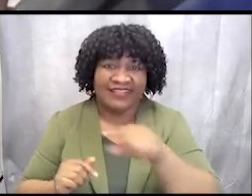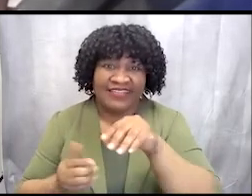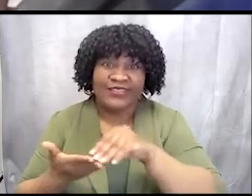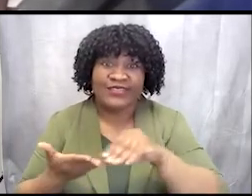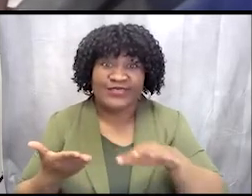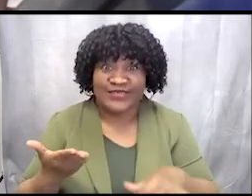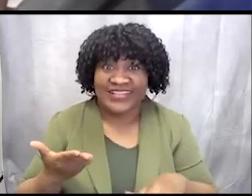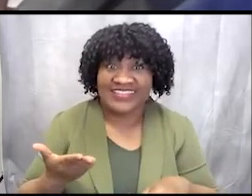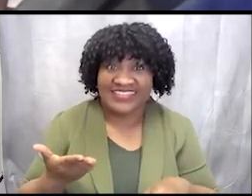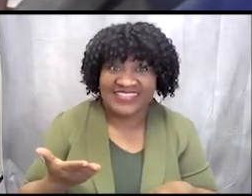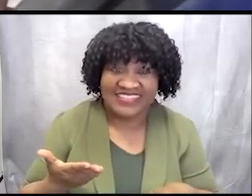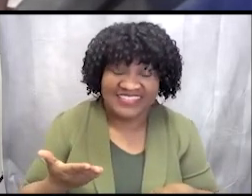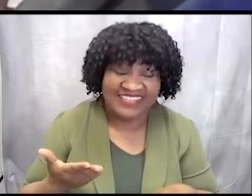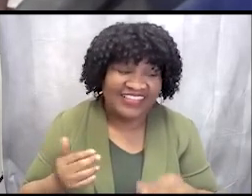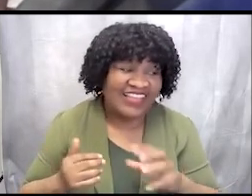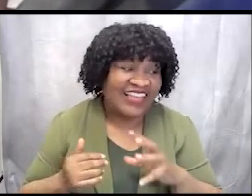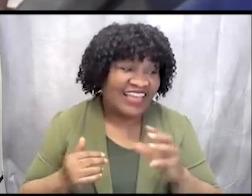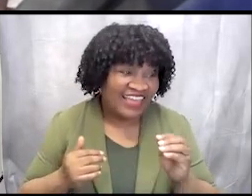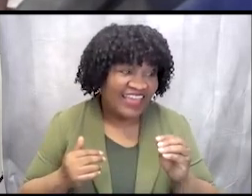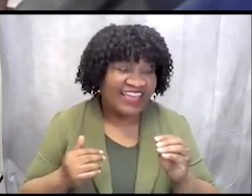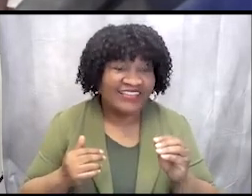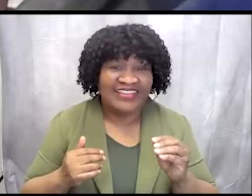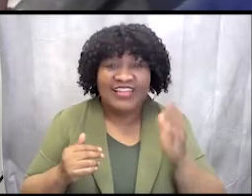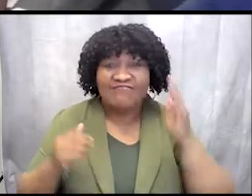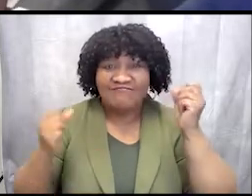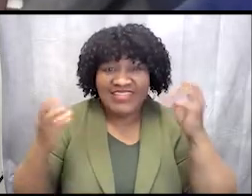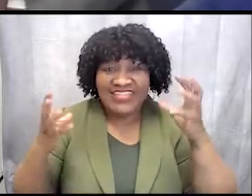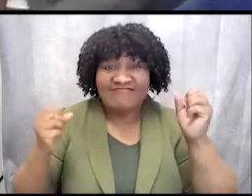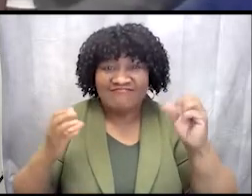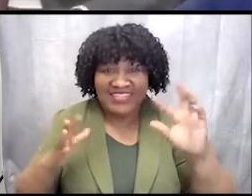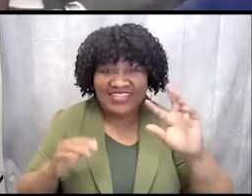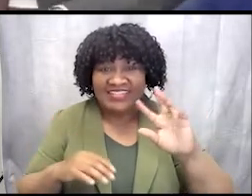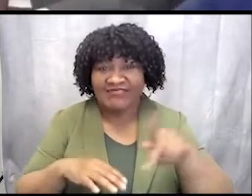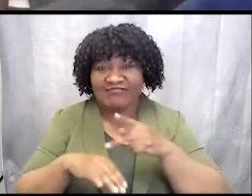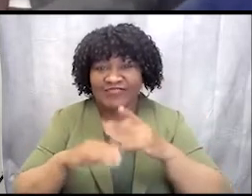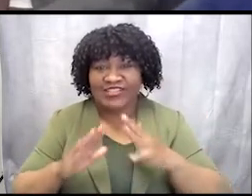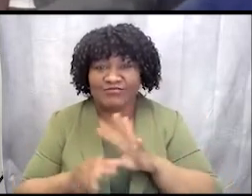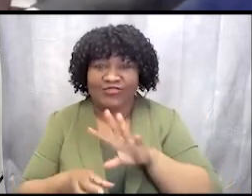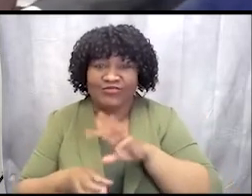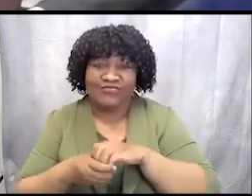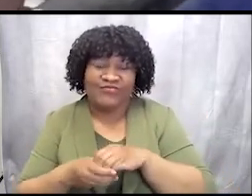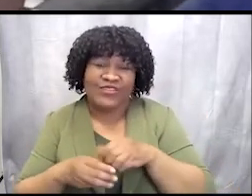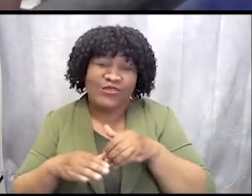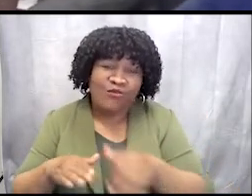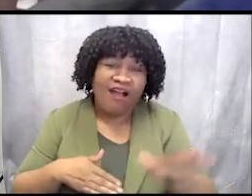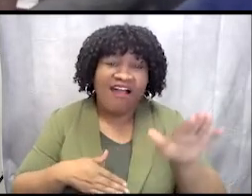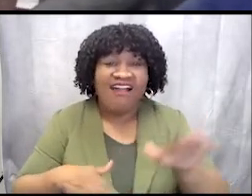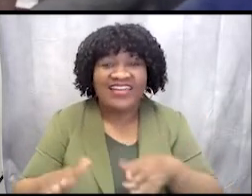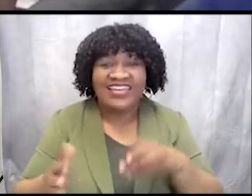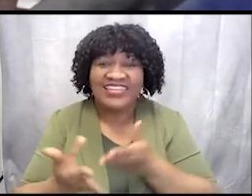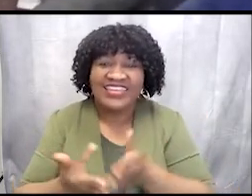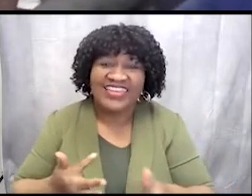And I know many principals who engage in walking the neighborhood of a school,